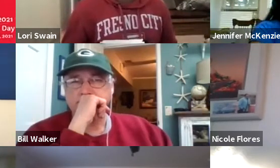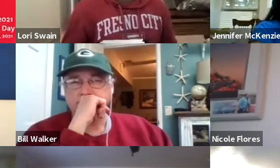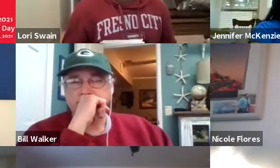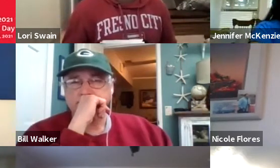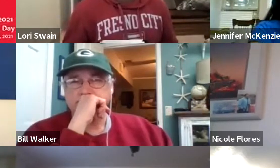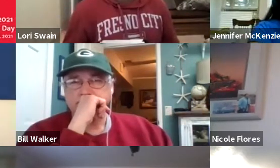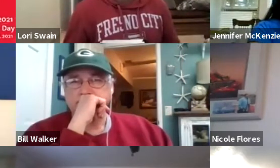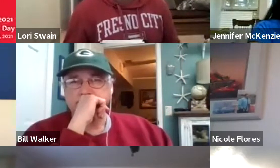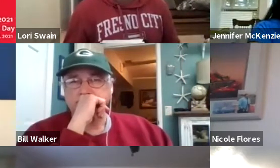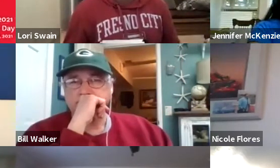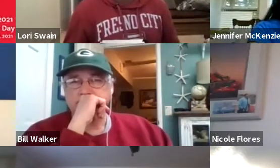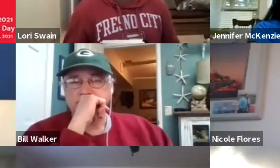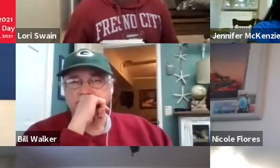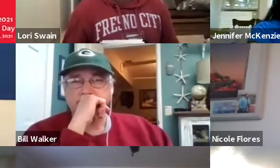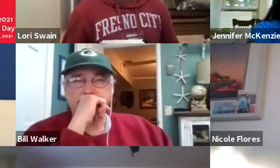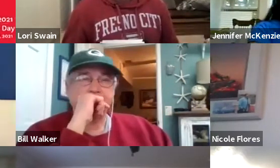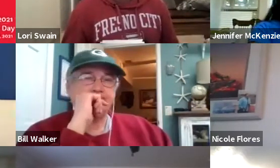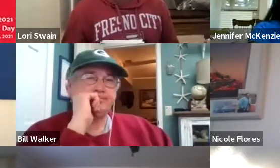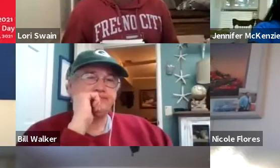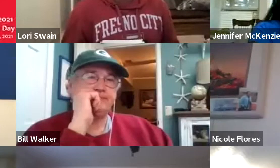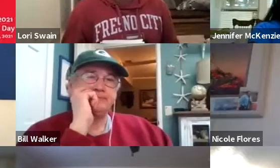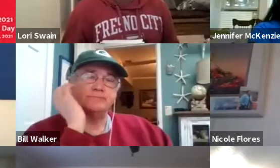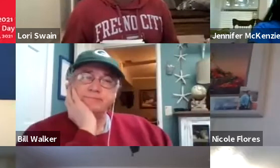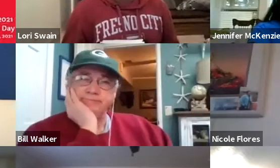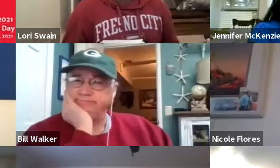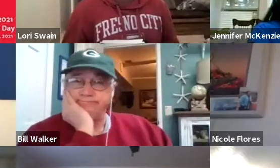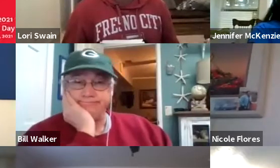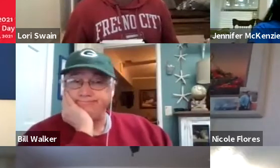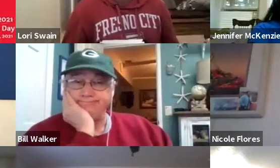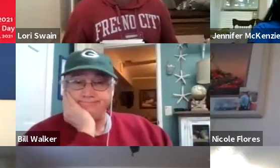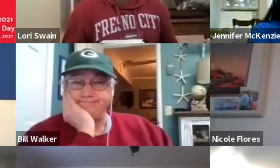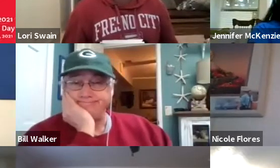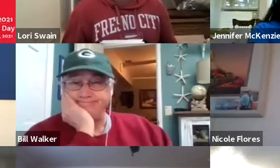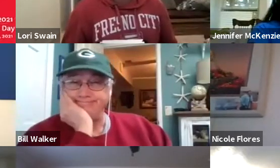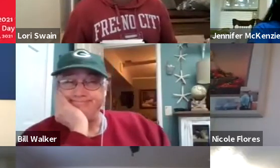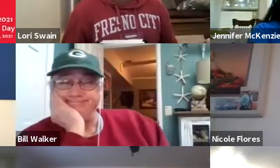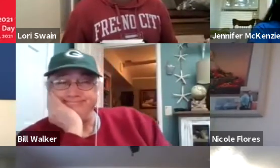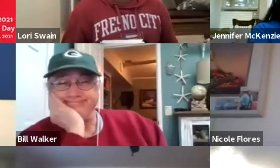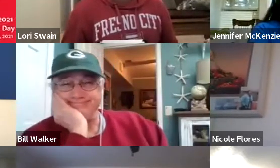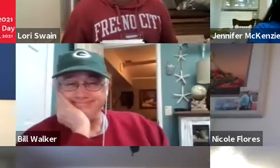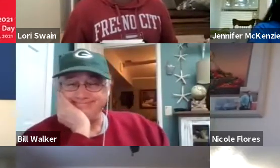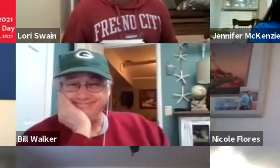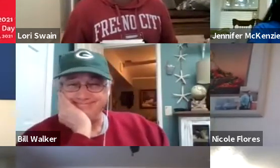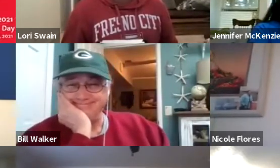a different number. And we probably should never have gone there in the first place. But that's how we developed 100 years ago. And